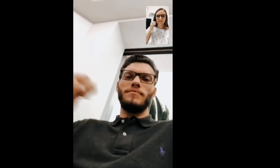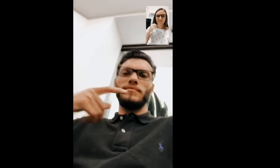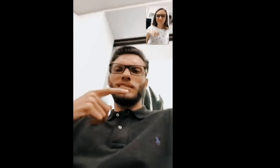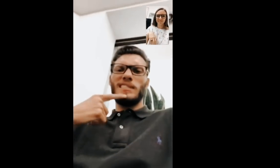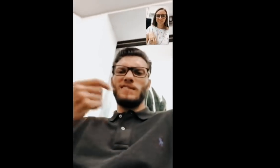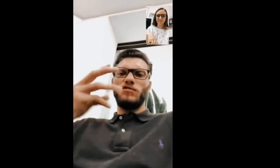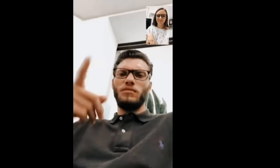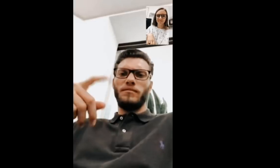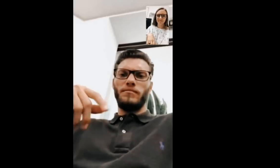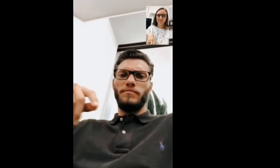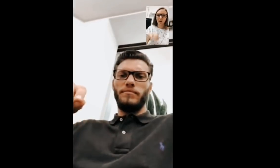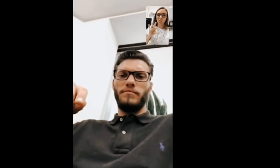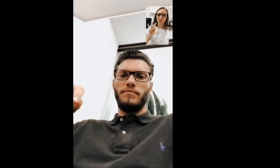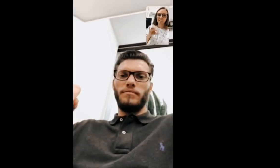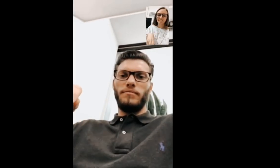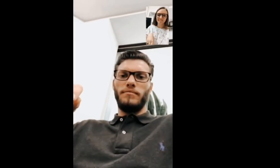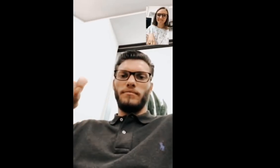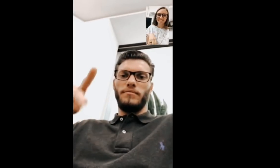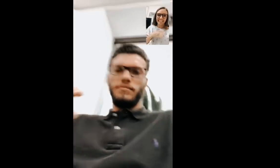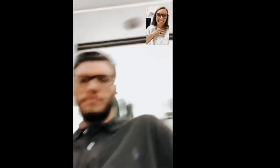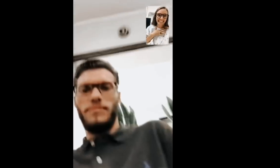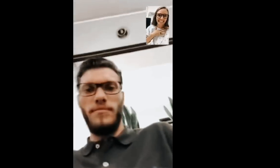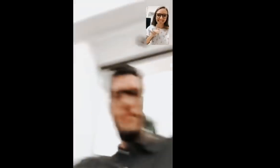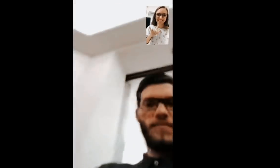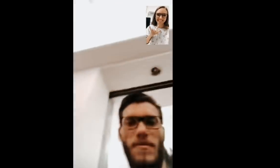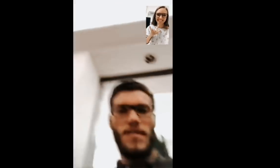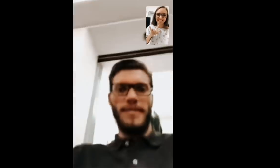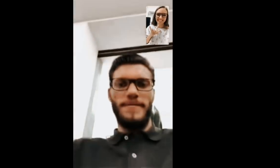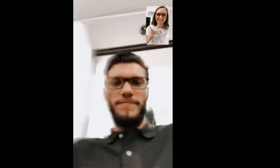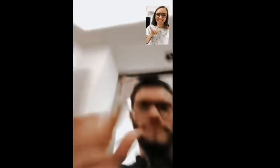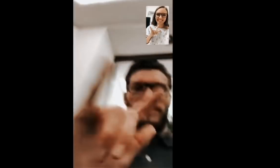They said I can come in, in a few minutes. Oh perfect! LOVE YOU!